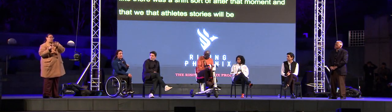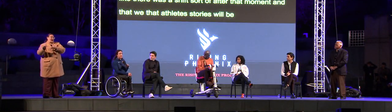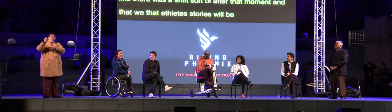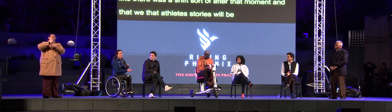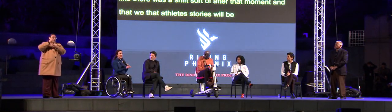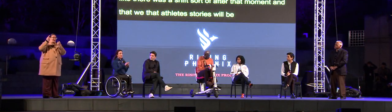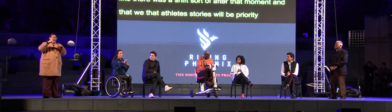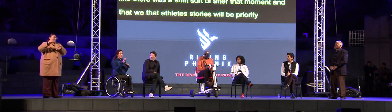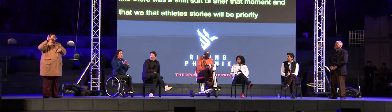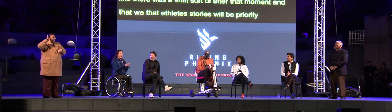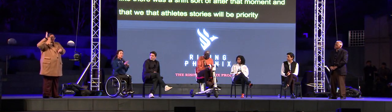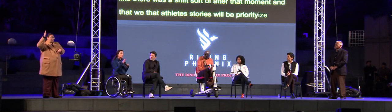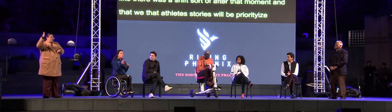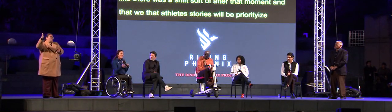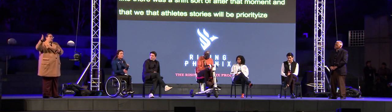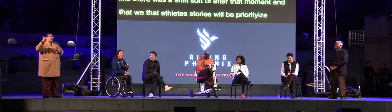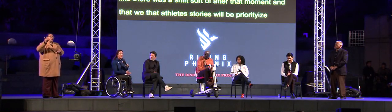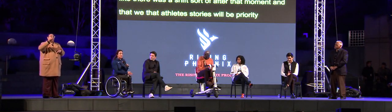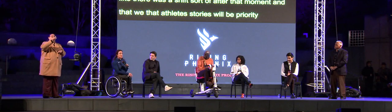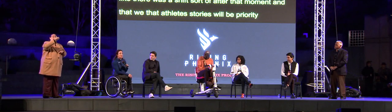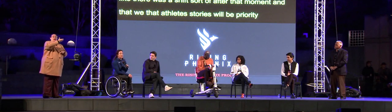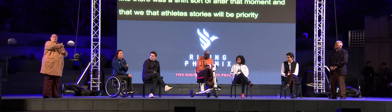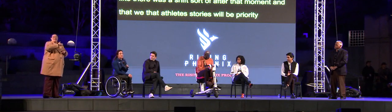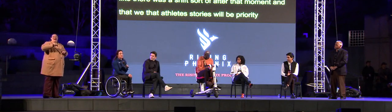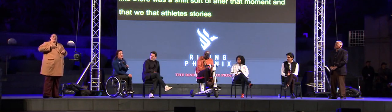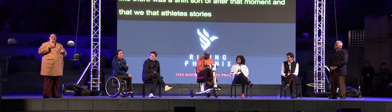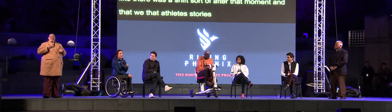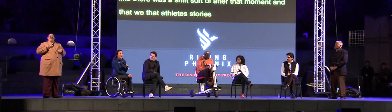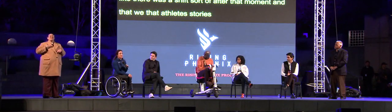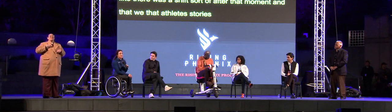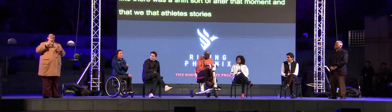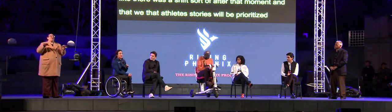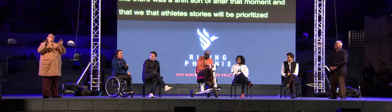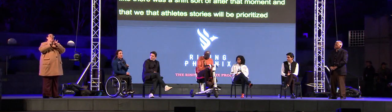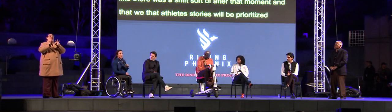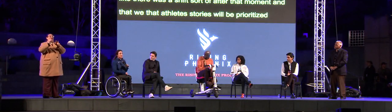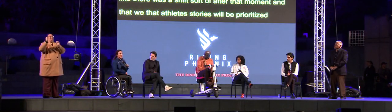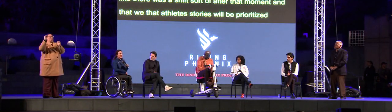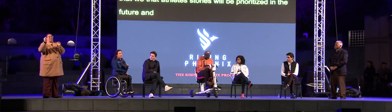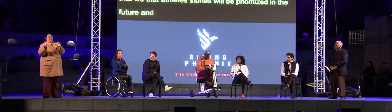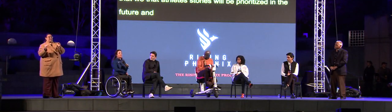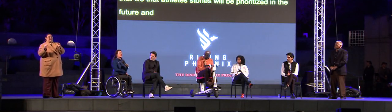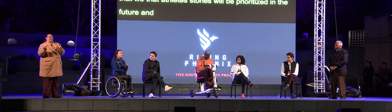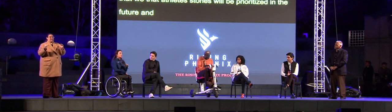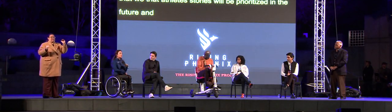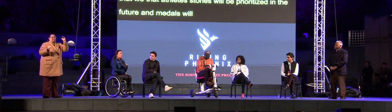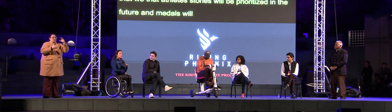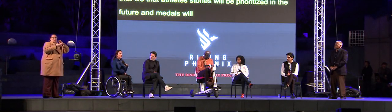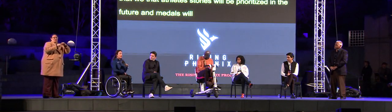and medals will be put second. And I only say that because, just